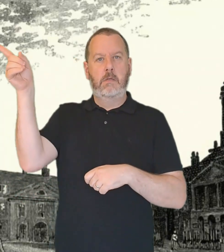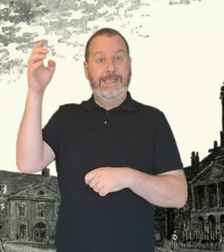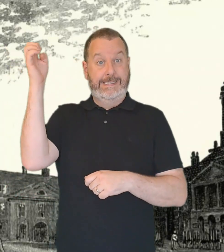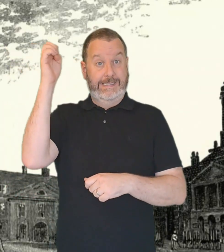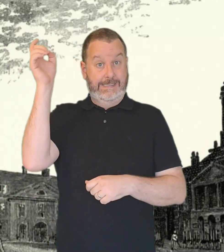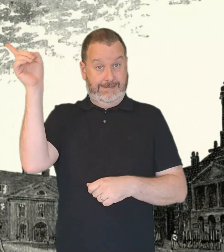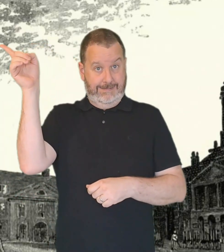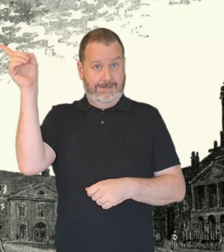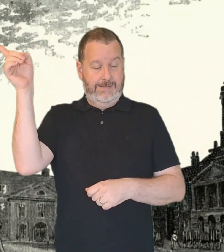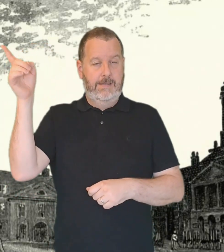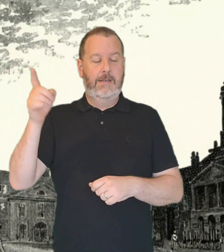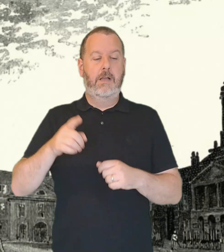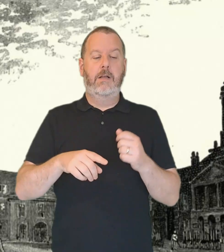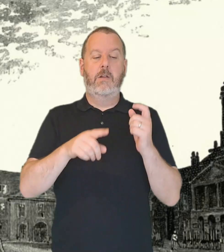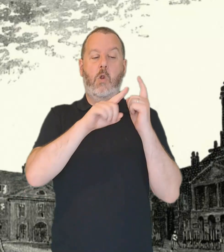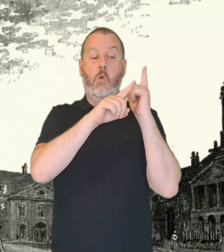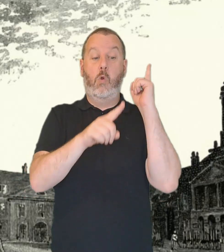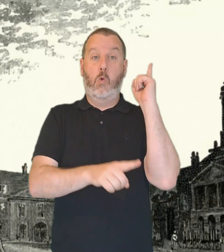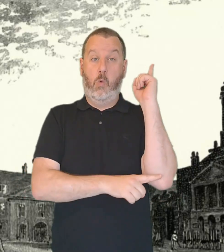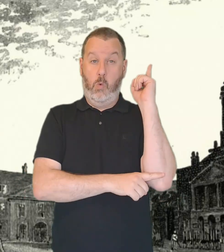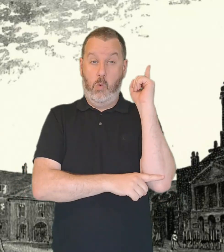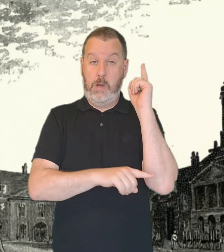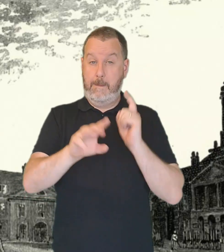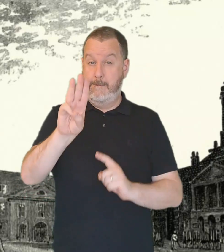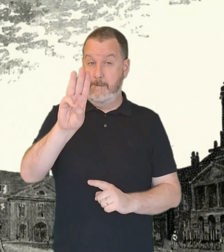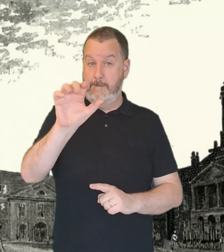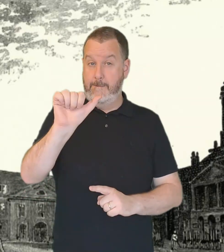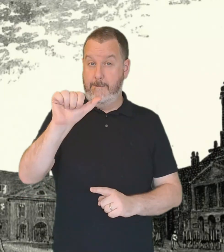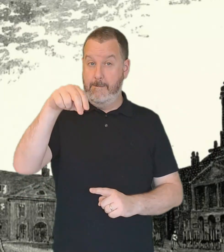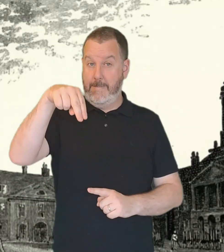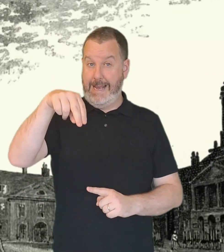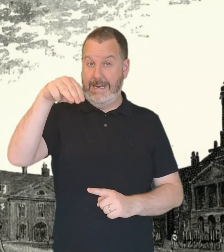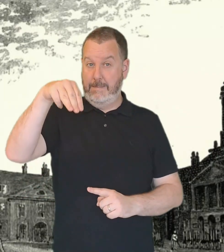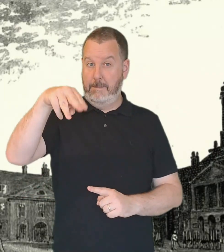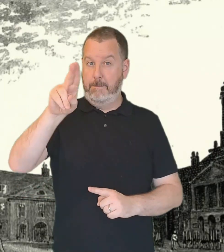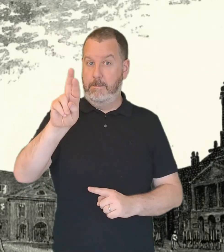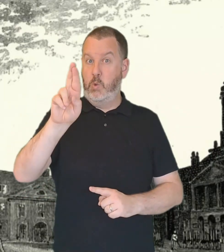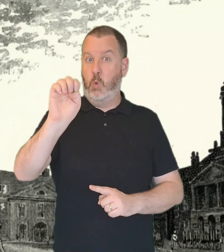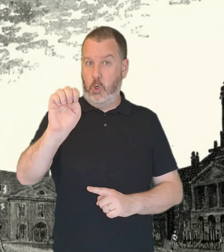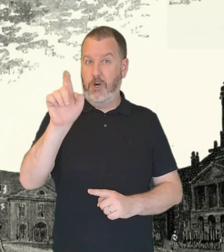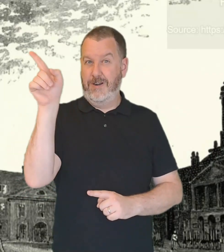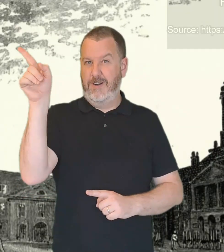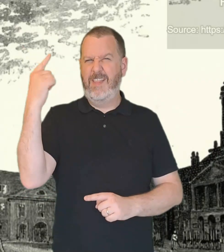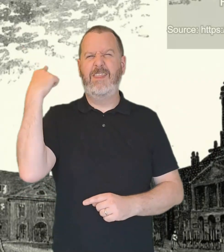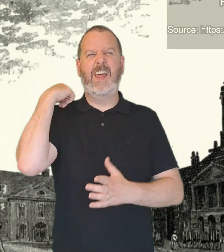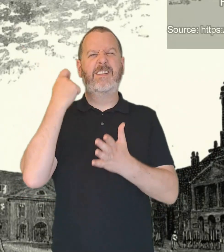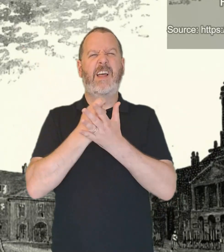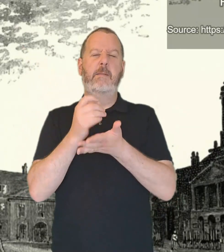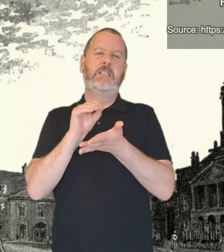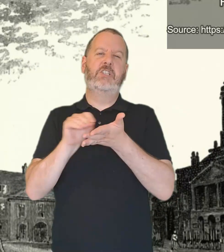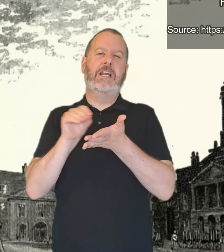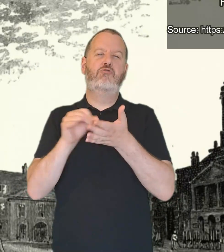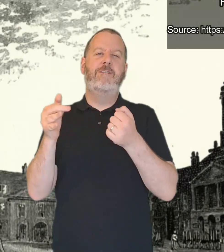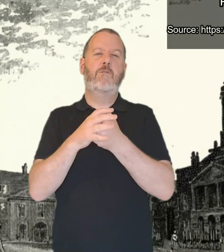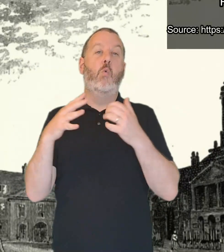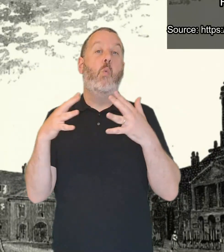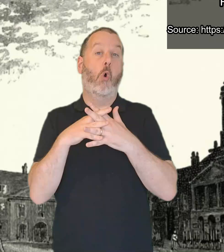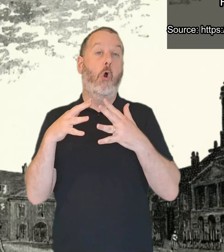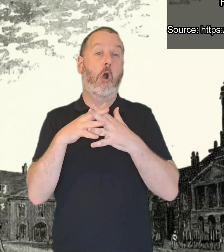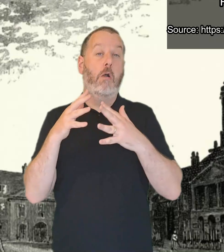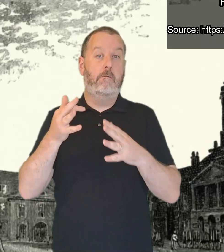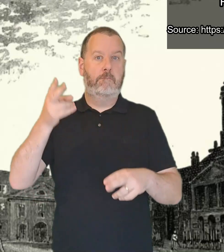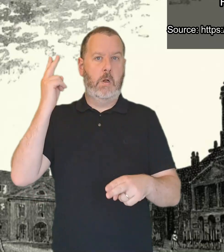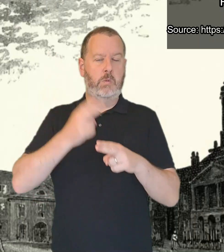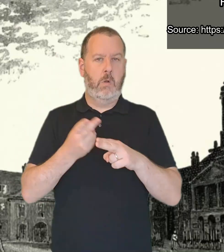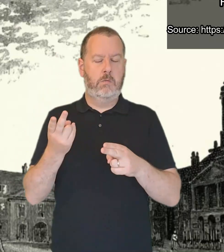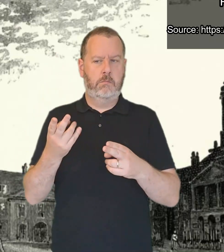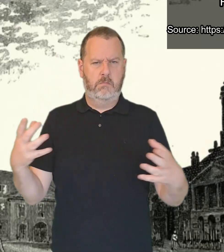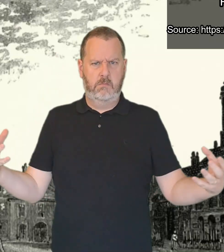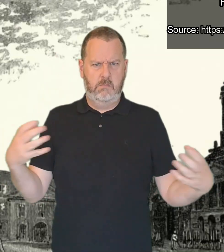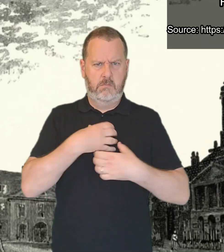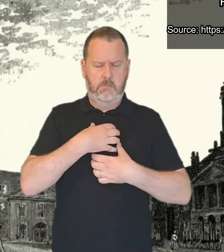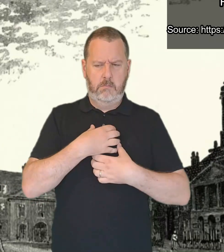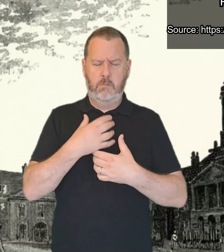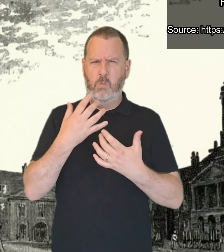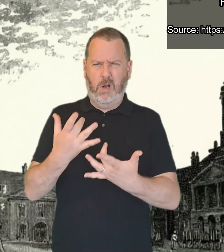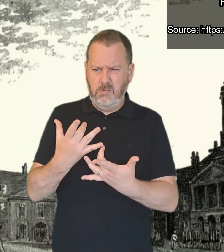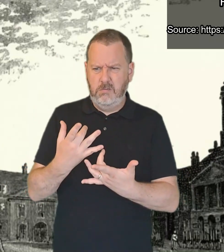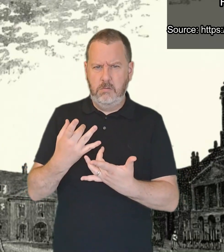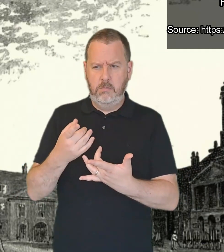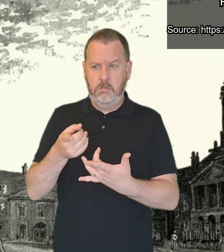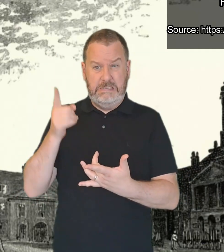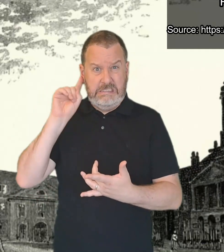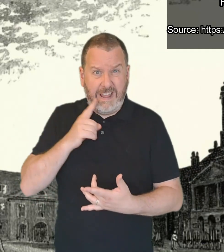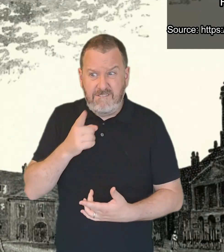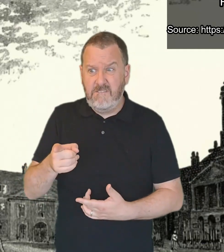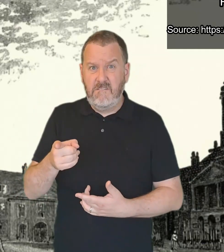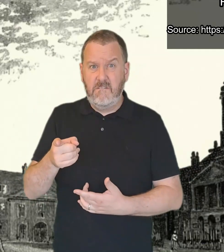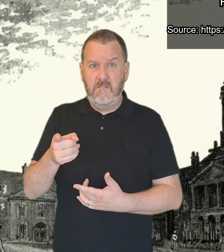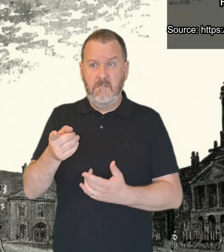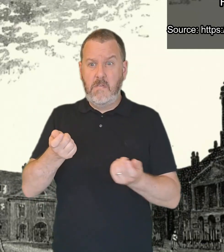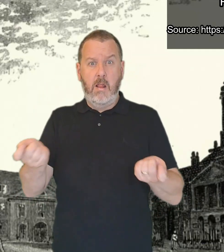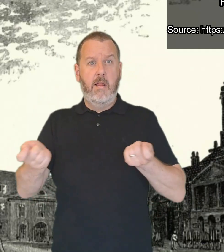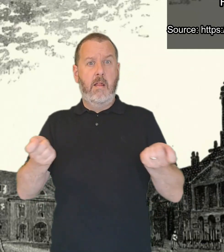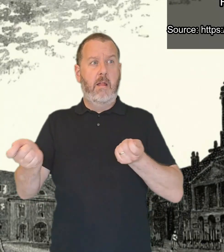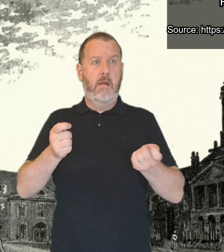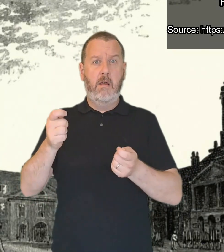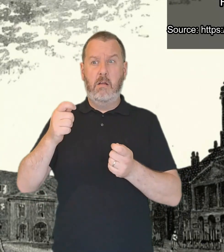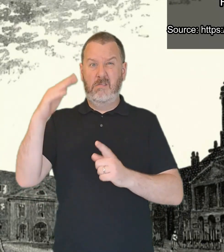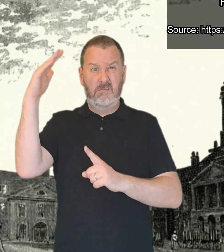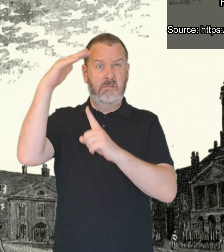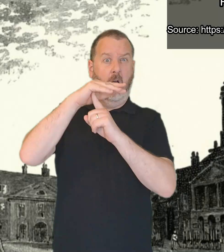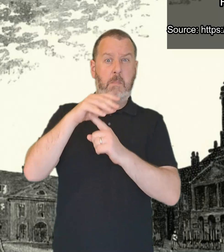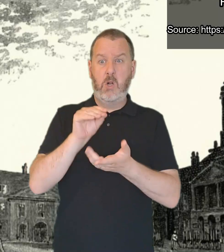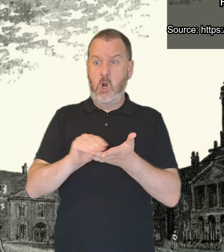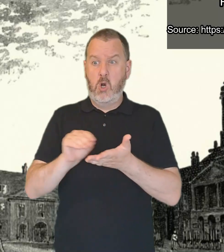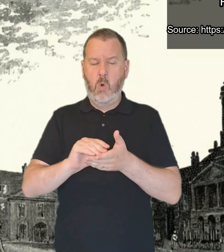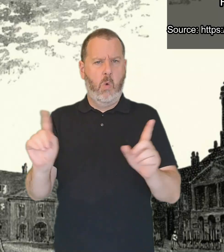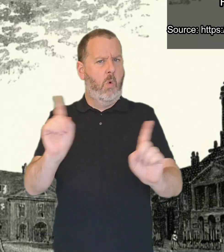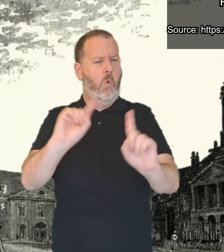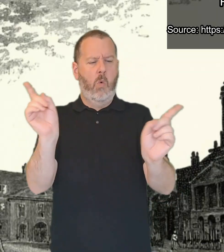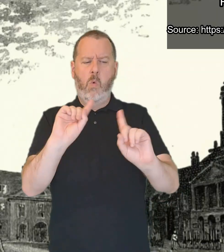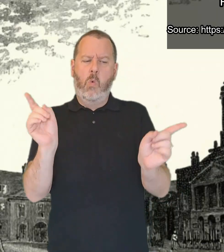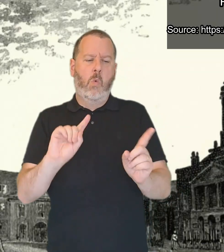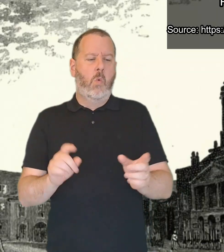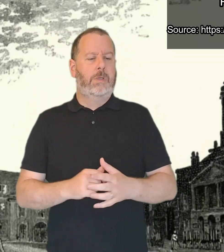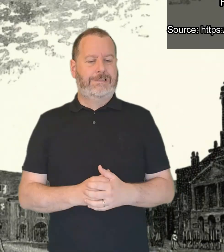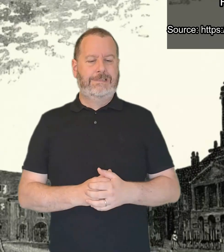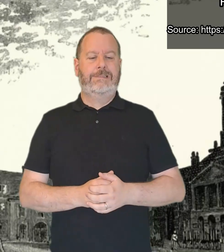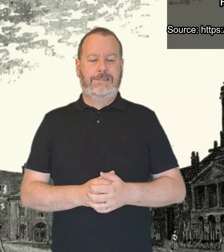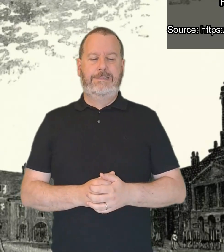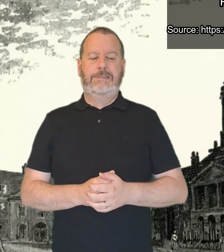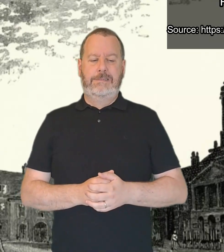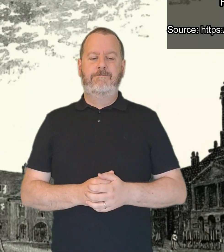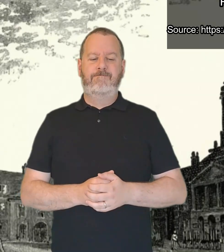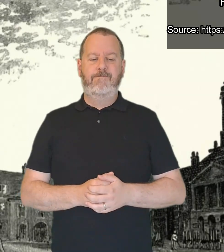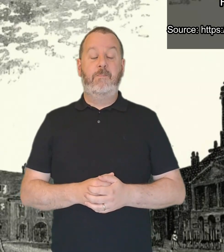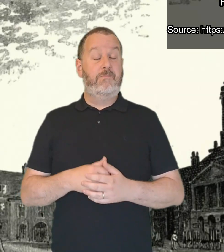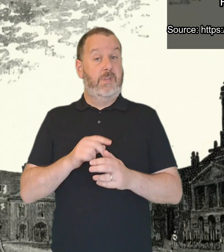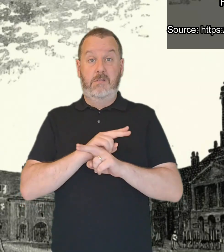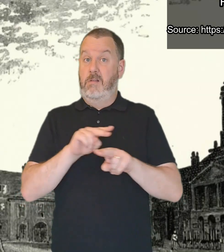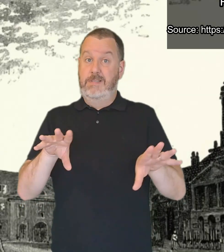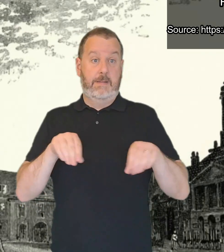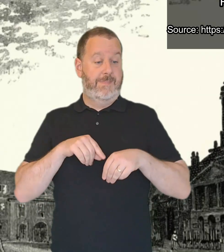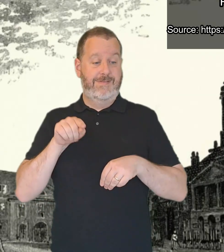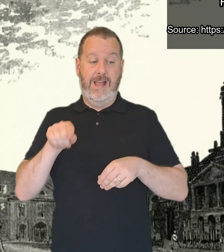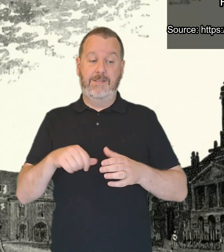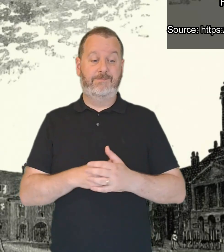But at this point, the British Secretary at War, Lord Panmure, found out that John Moore was Deaf.